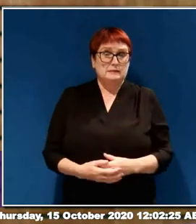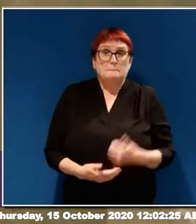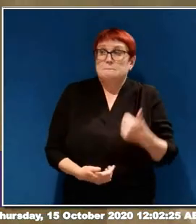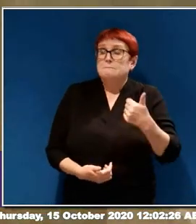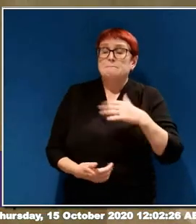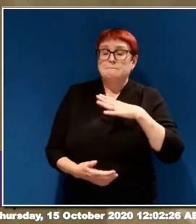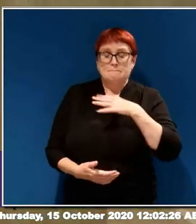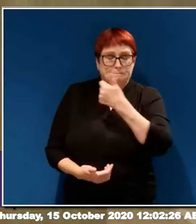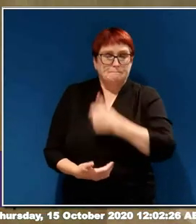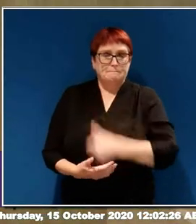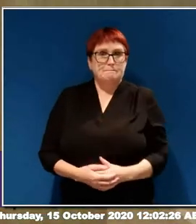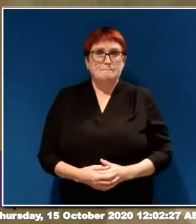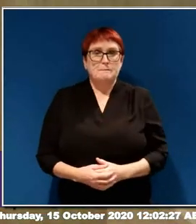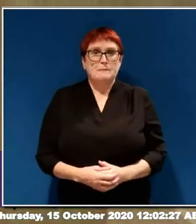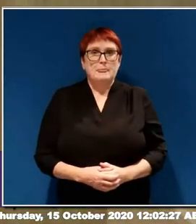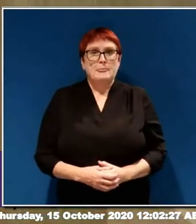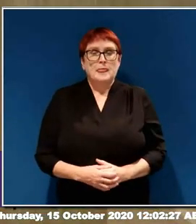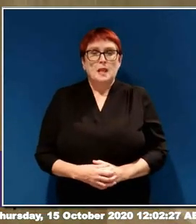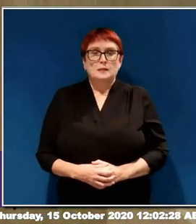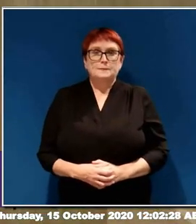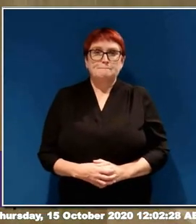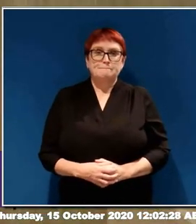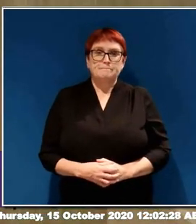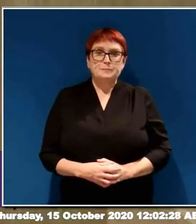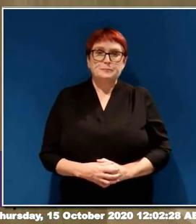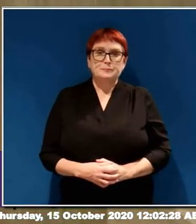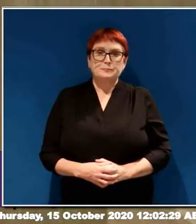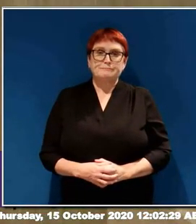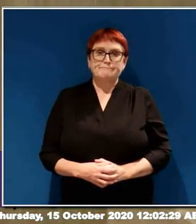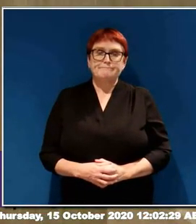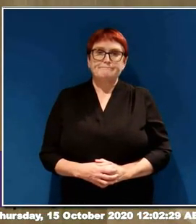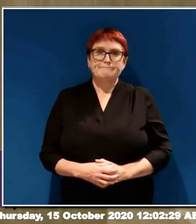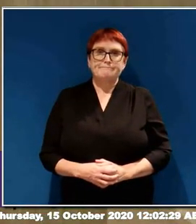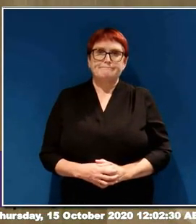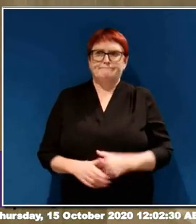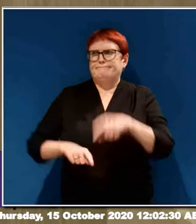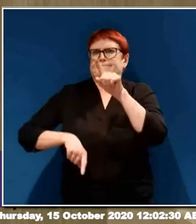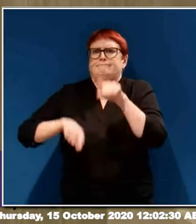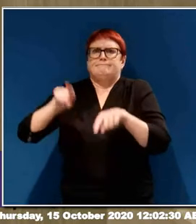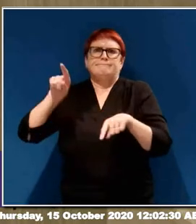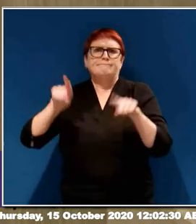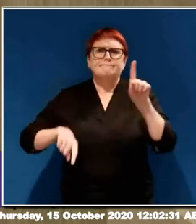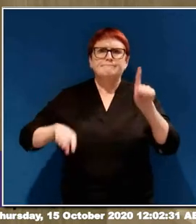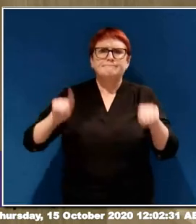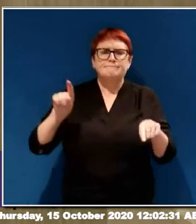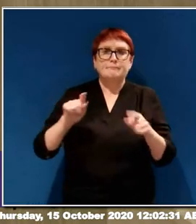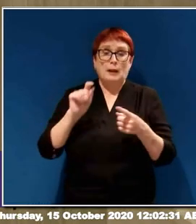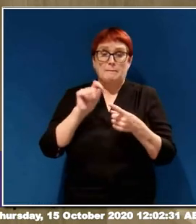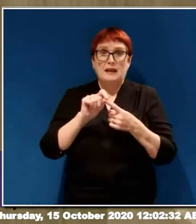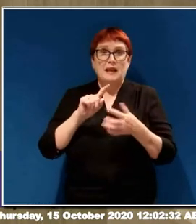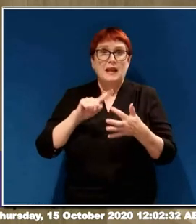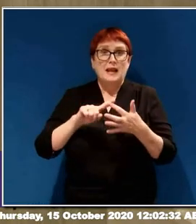So wide-ranging, we support - we have some supervision kind of requirements